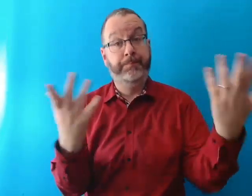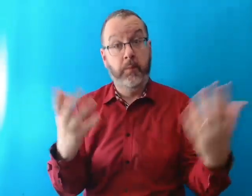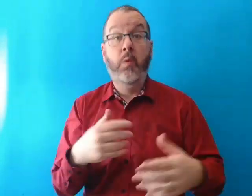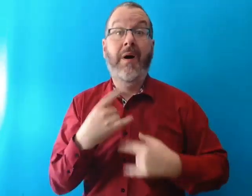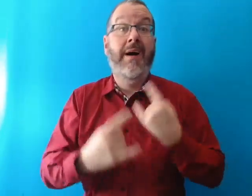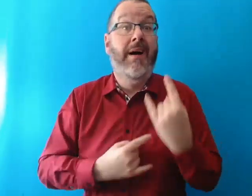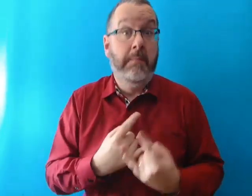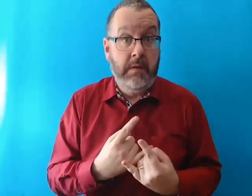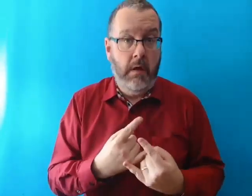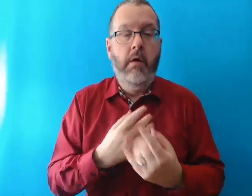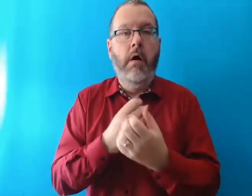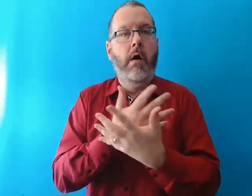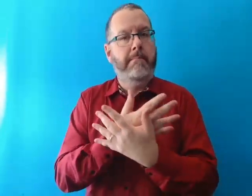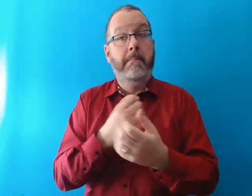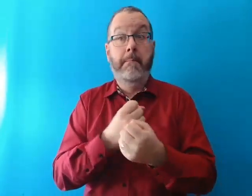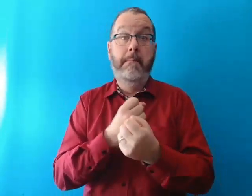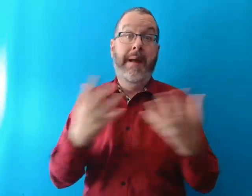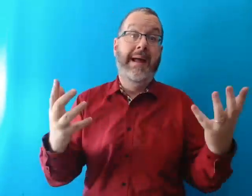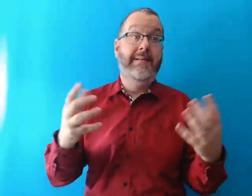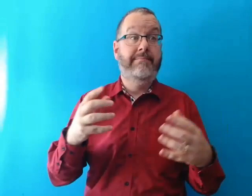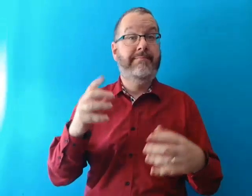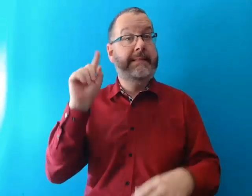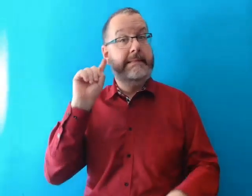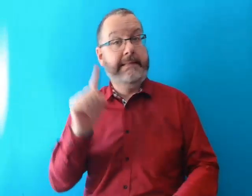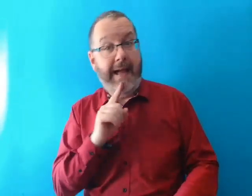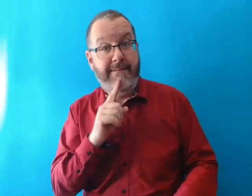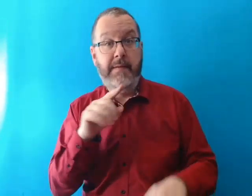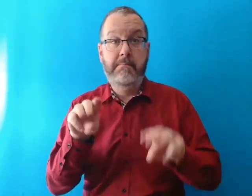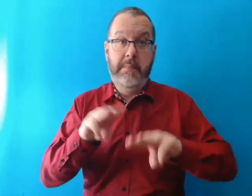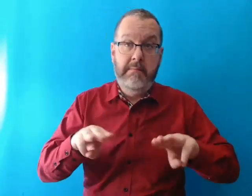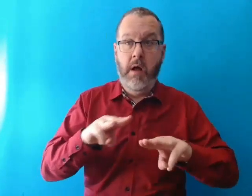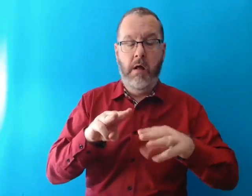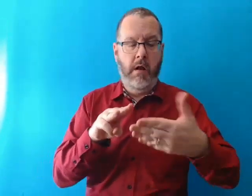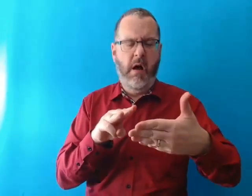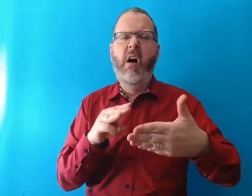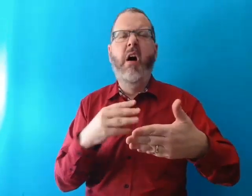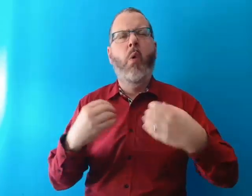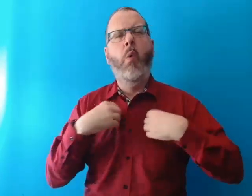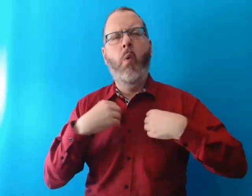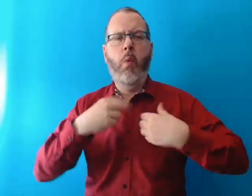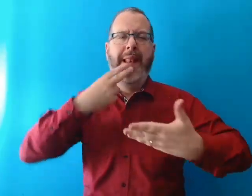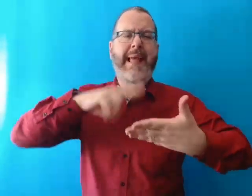In practice, many people stated other things to try to capture